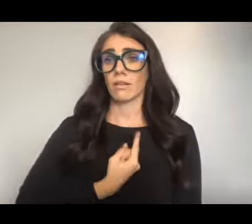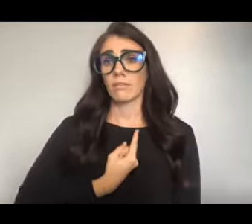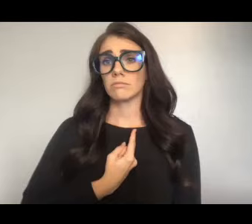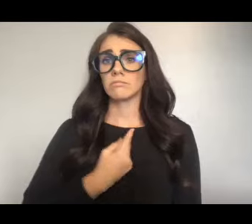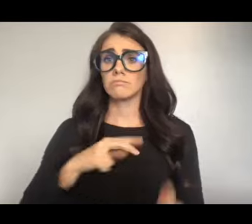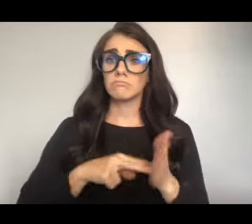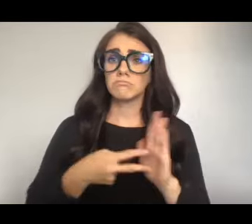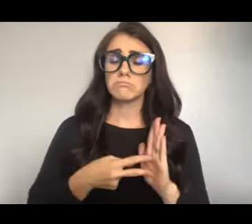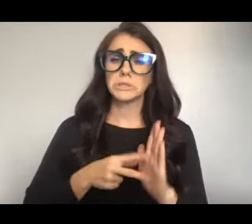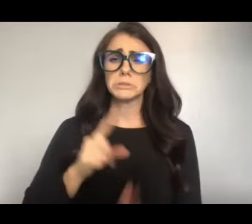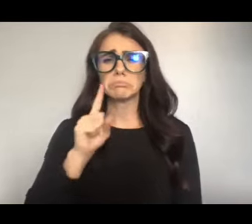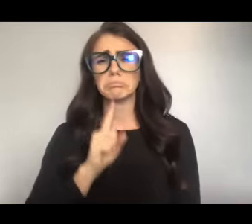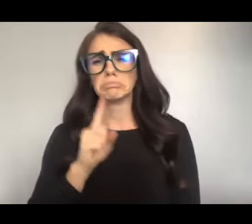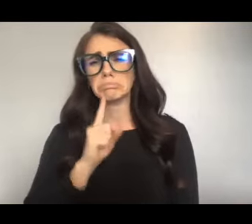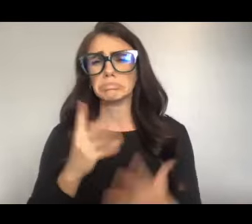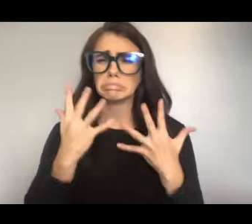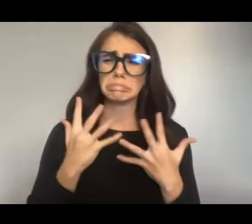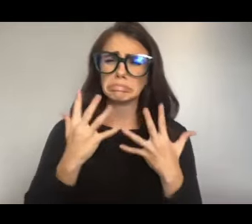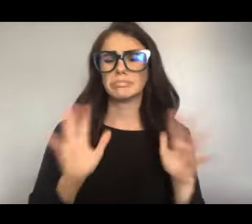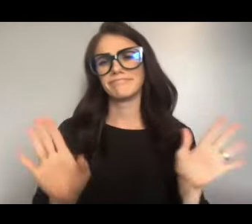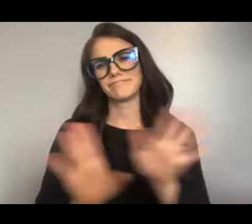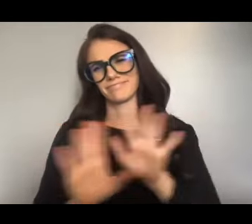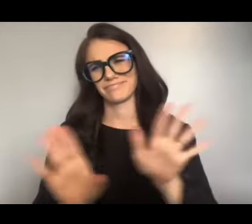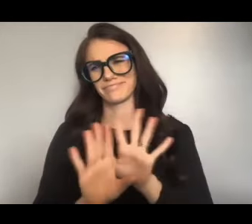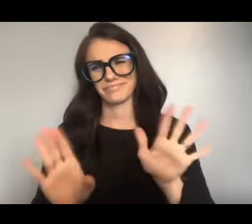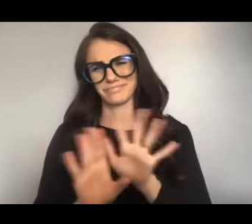Now that sign ALONE does not mean that you're lonely,